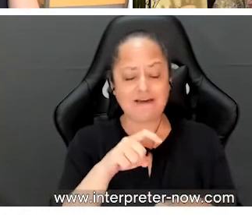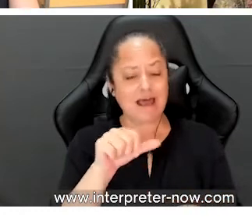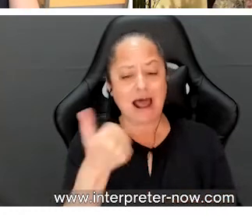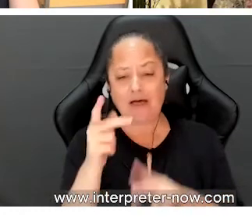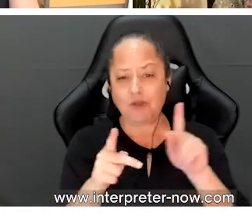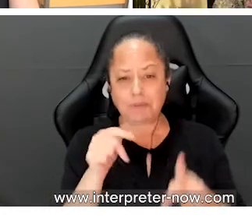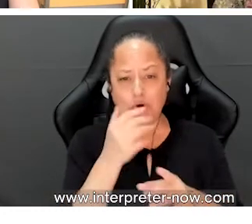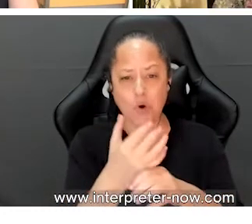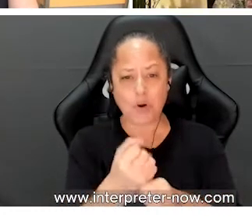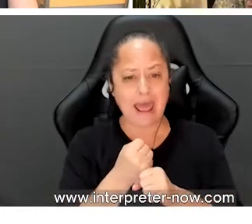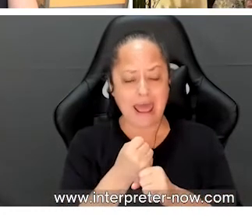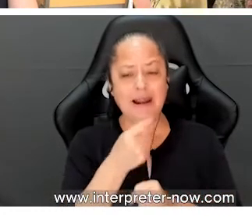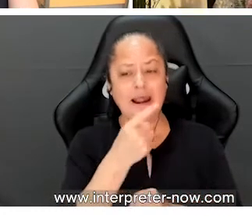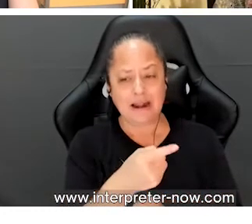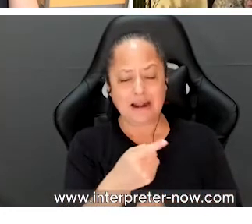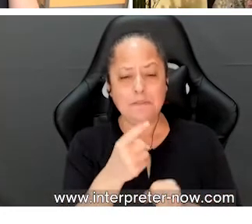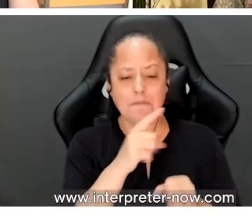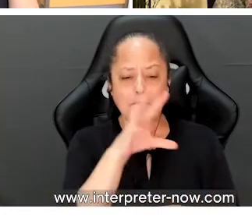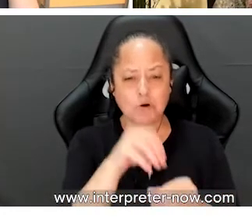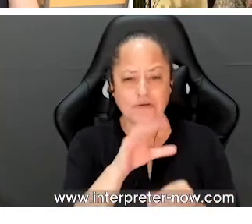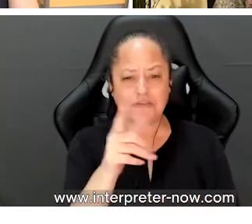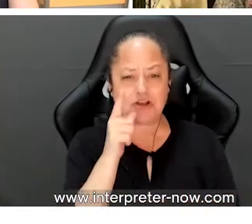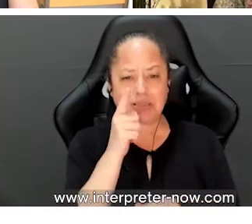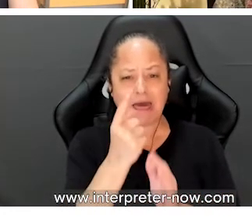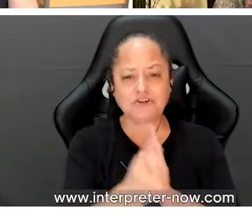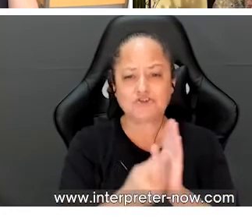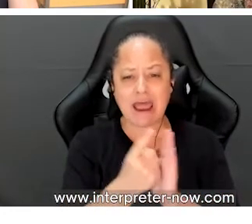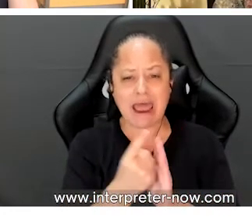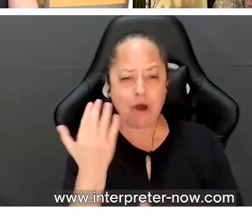They're slotting that into their lunch hour, or maybe they use their 15-minute break at